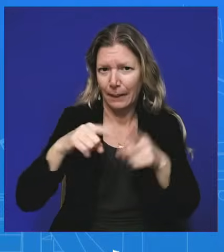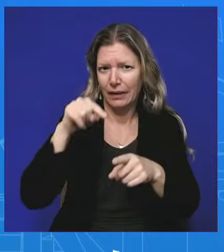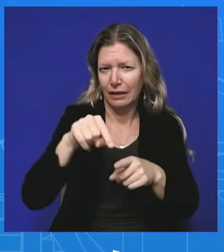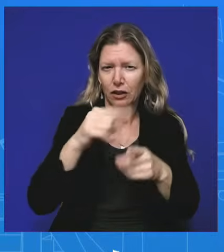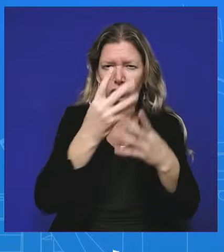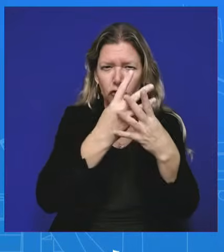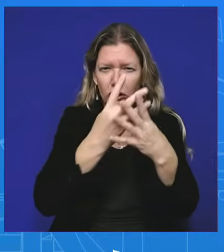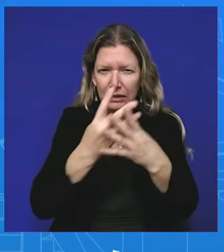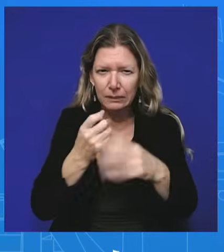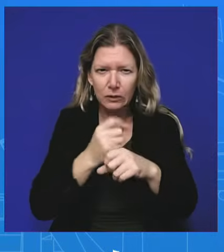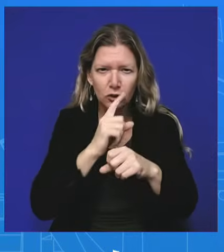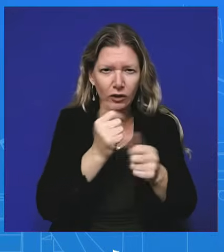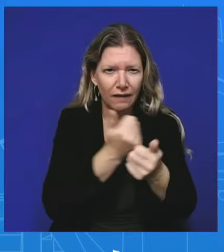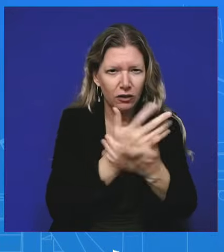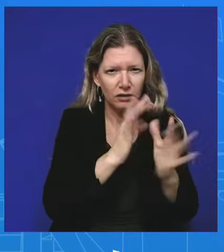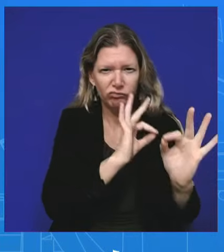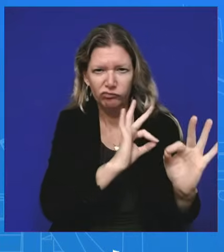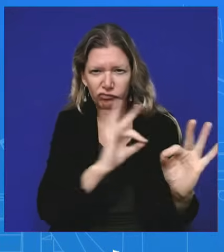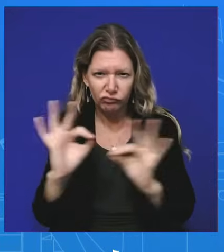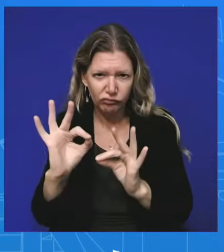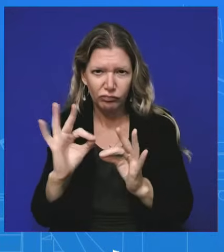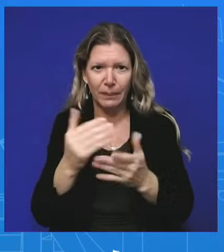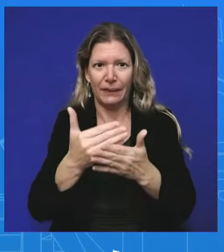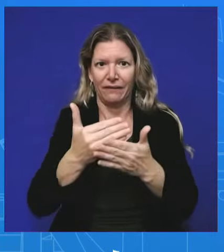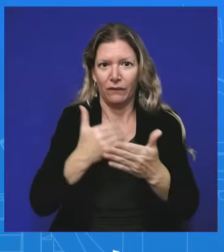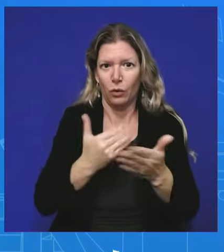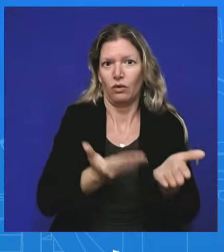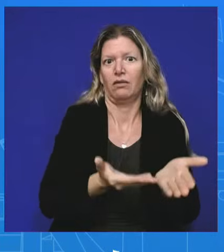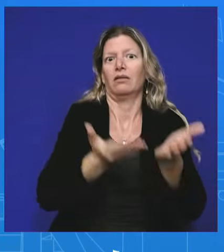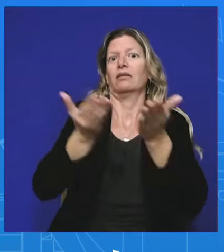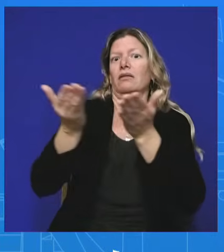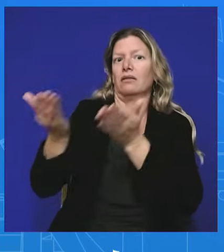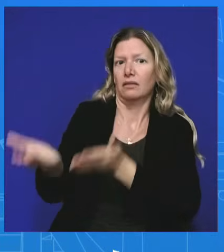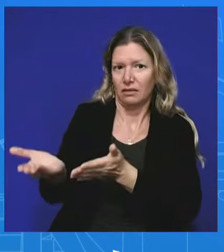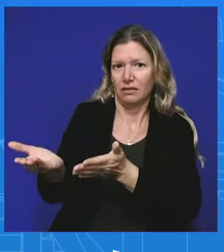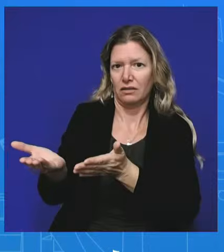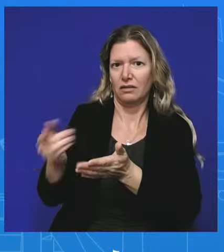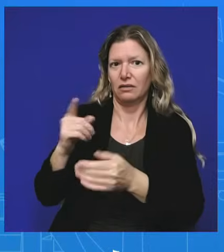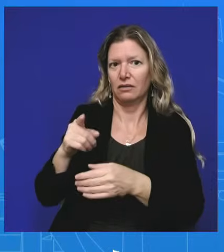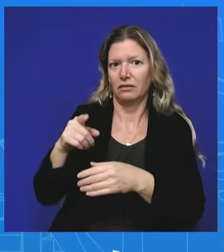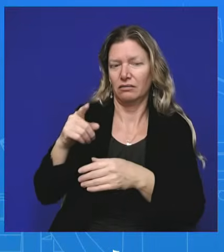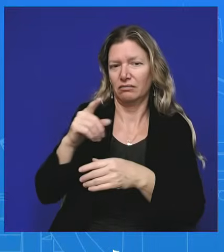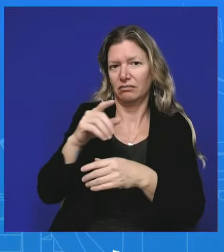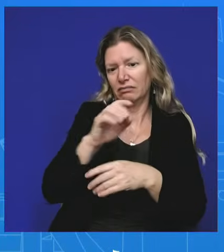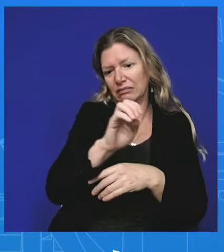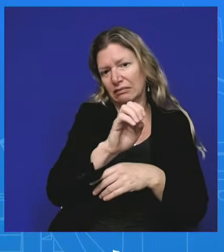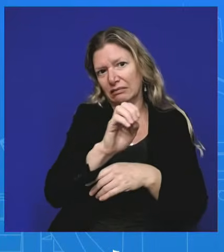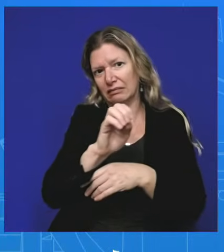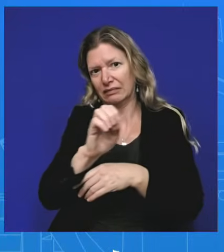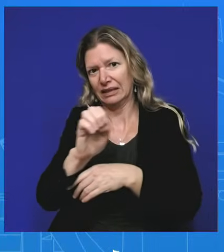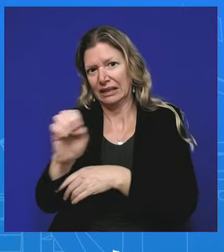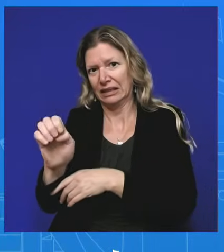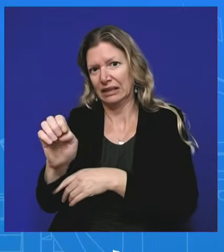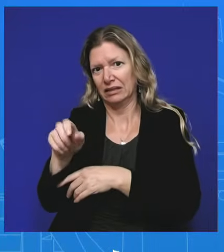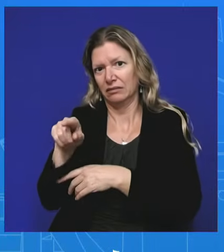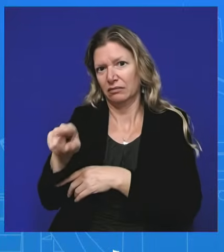even leave Cyprus and move on down to the eastern coast -- I'm sorry, the Eastern Med, off the coast of Gaza. So, right now, it --